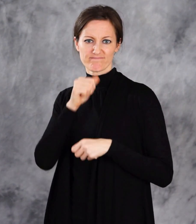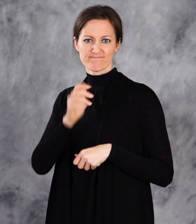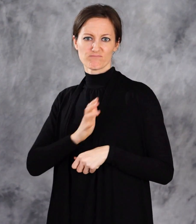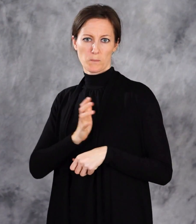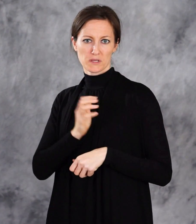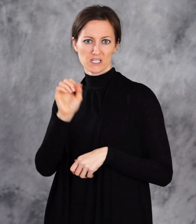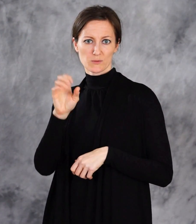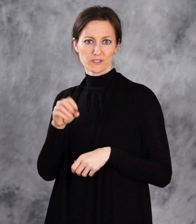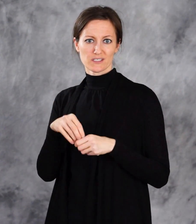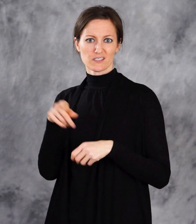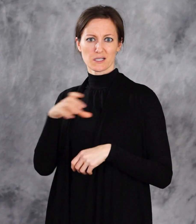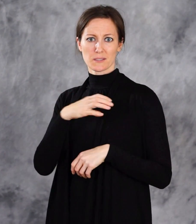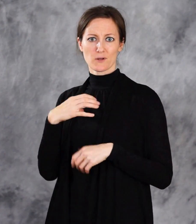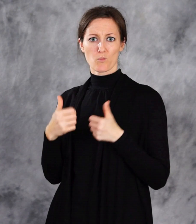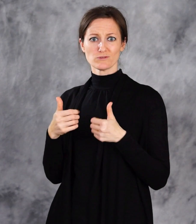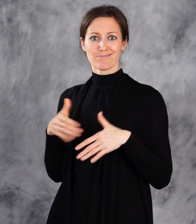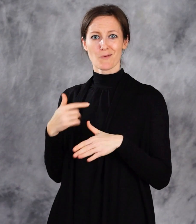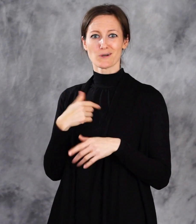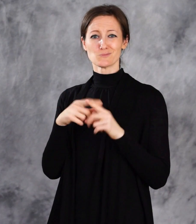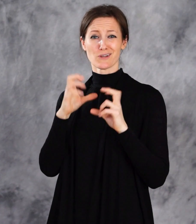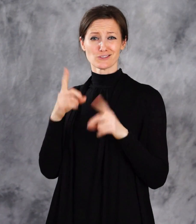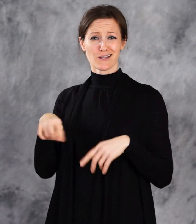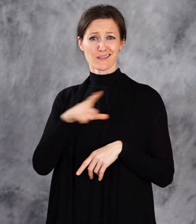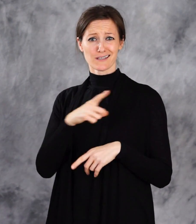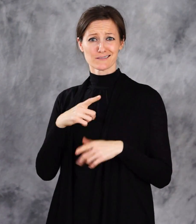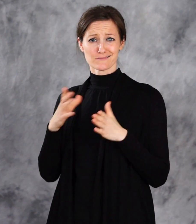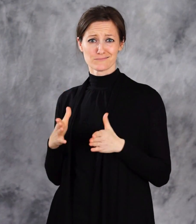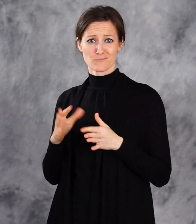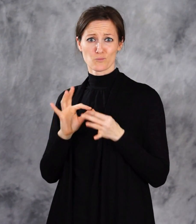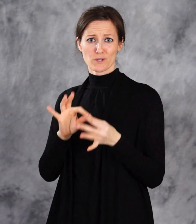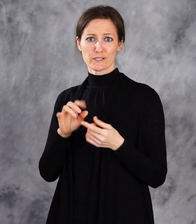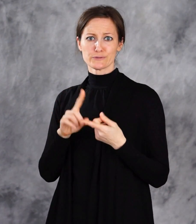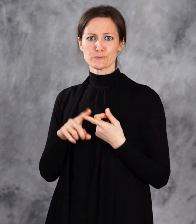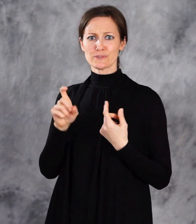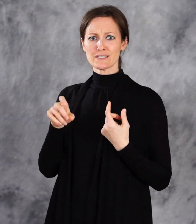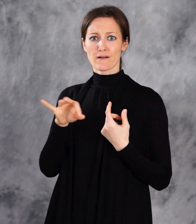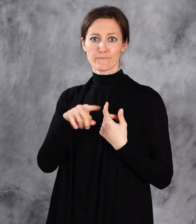an informational hearing in a committee, which would allow us to educate legislators